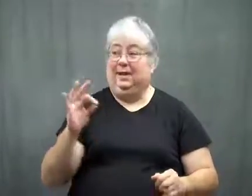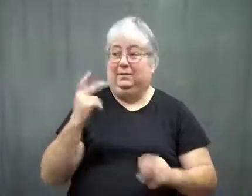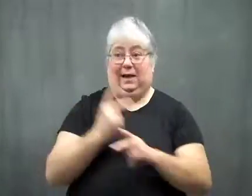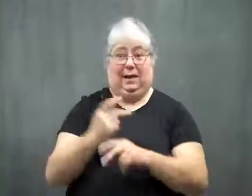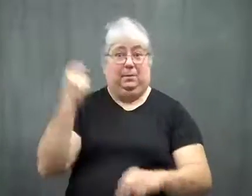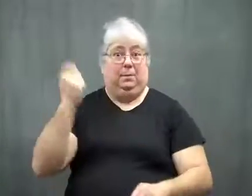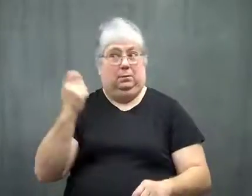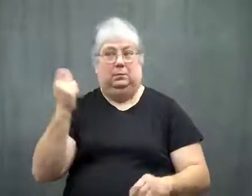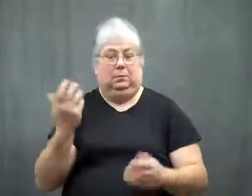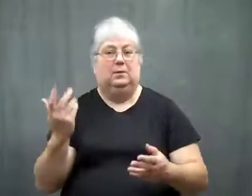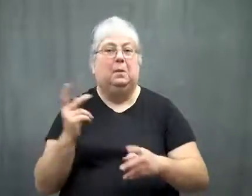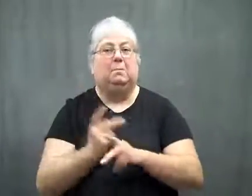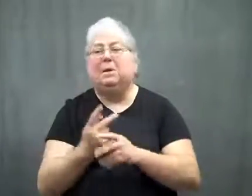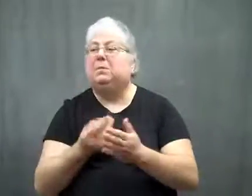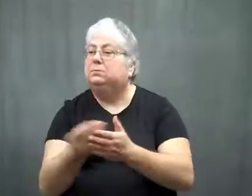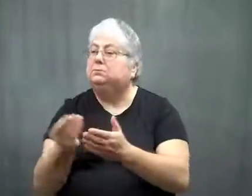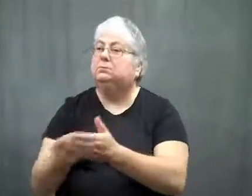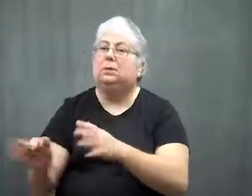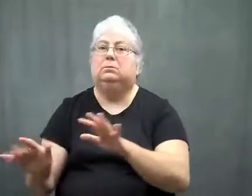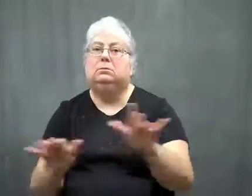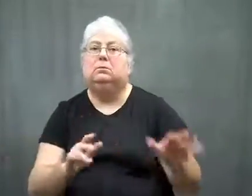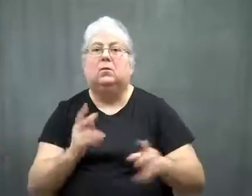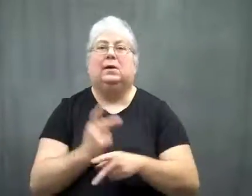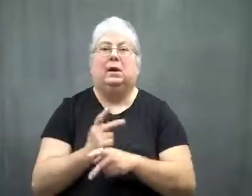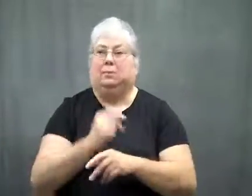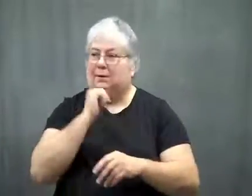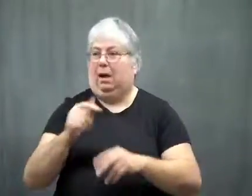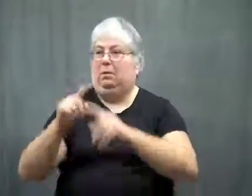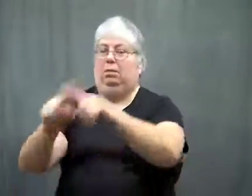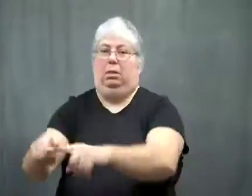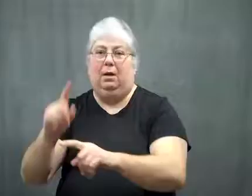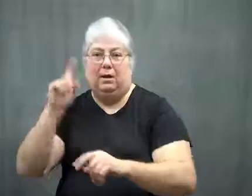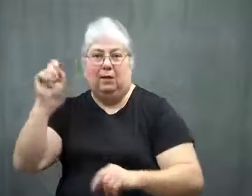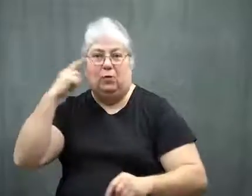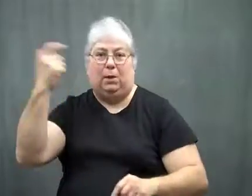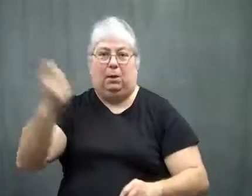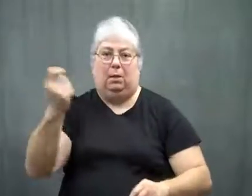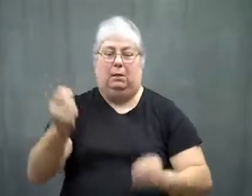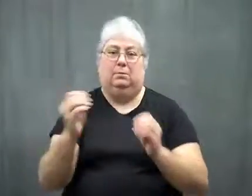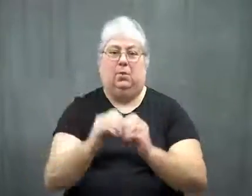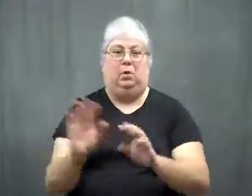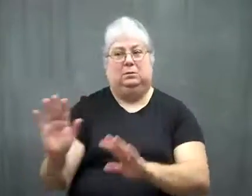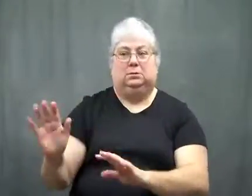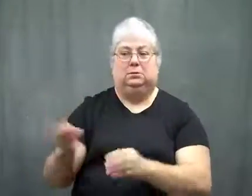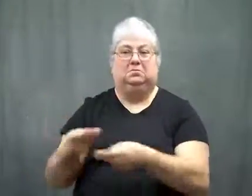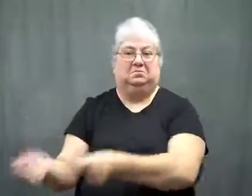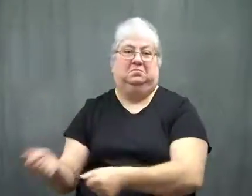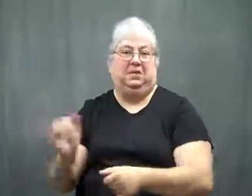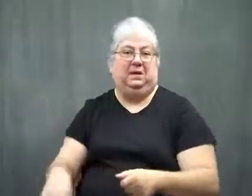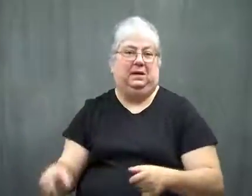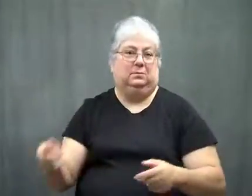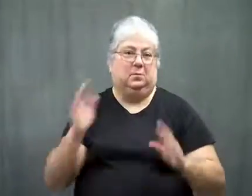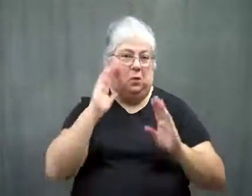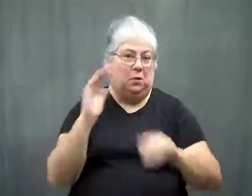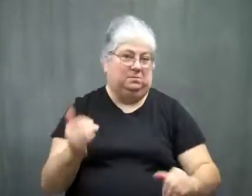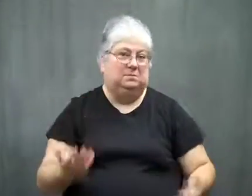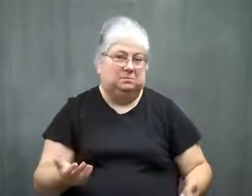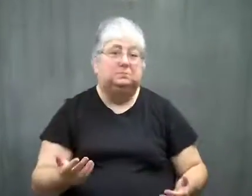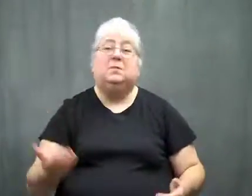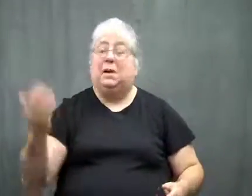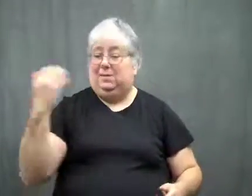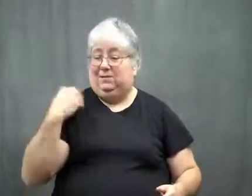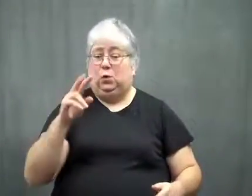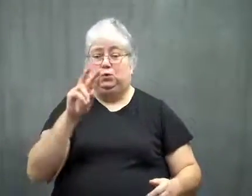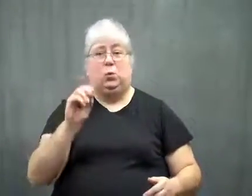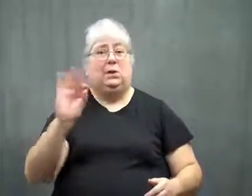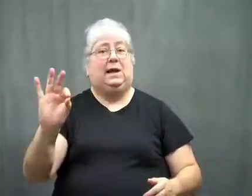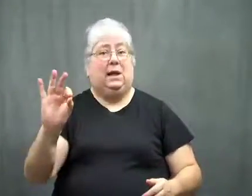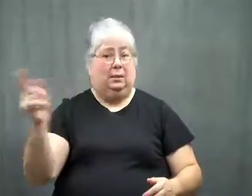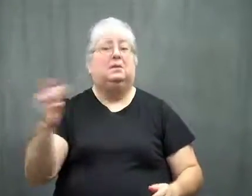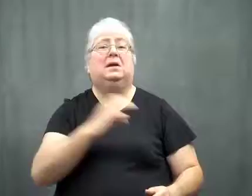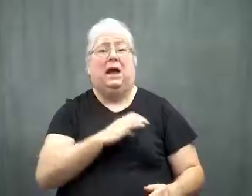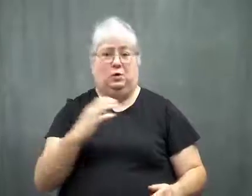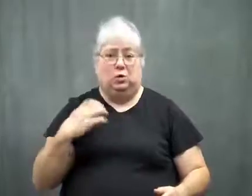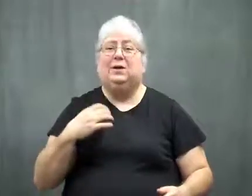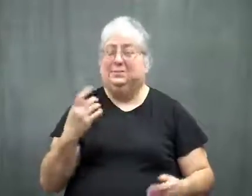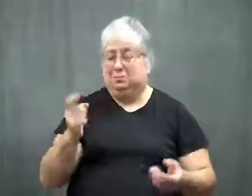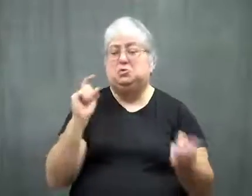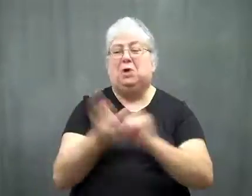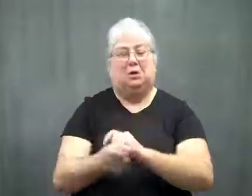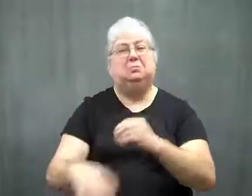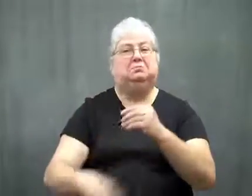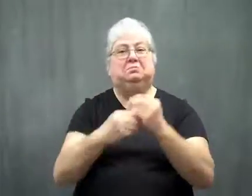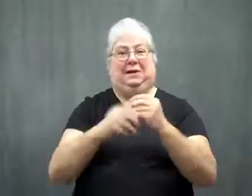If it continued, people would have money and not depend on other government resources.